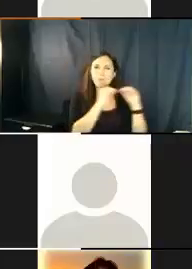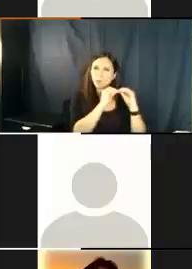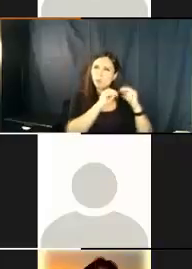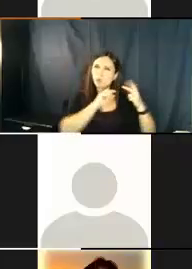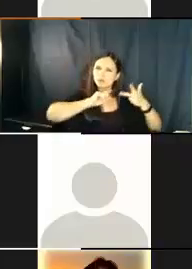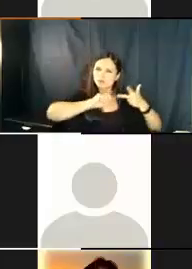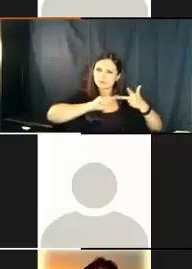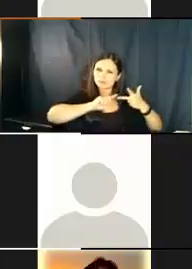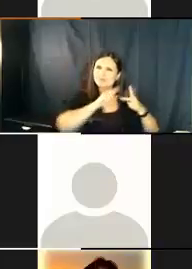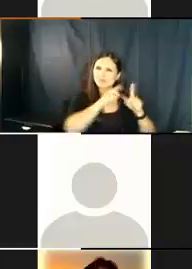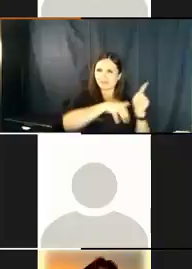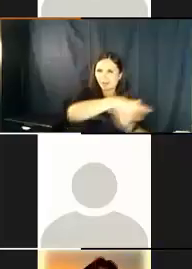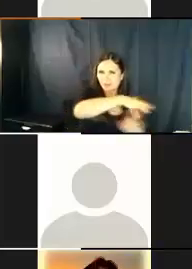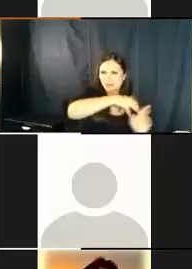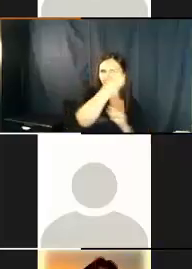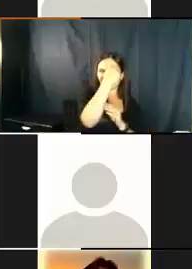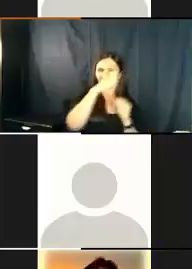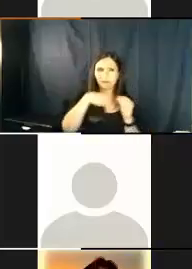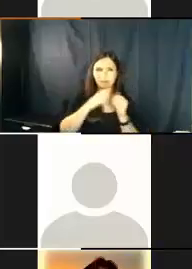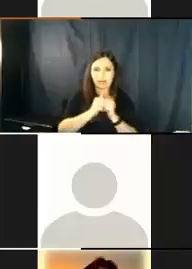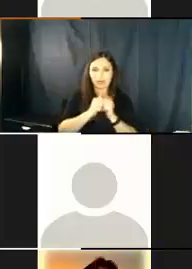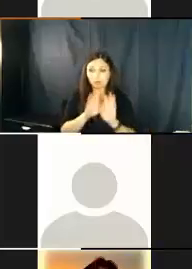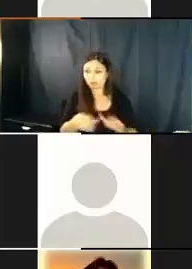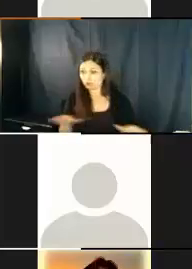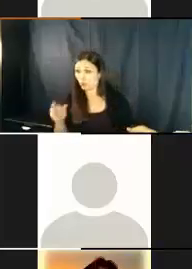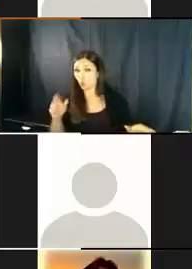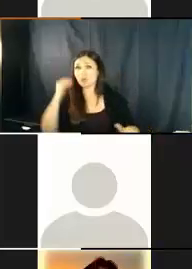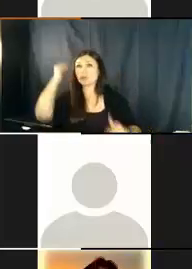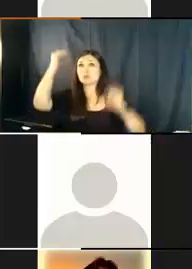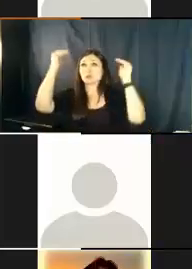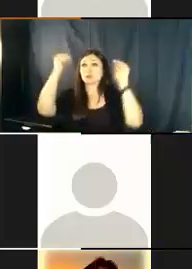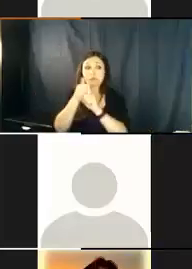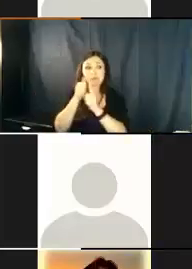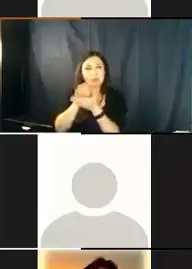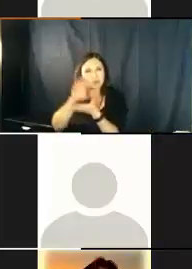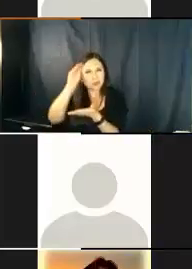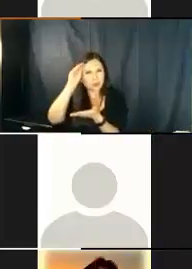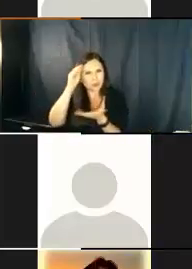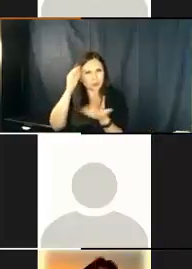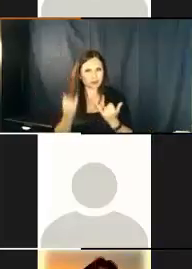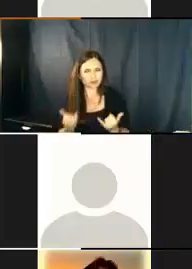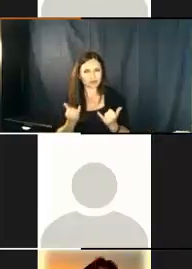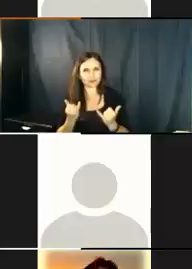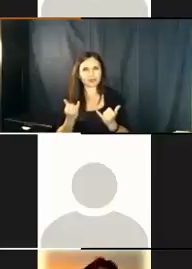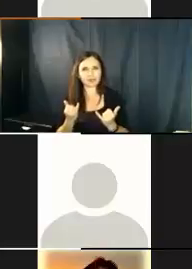so if you think about how kids and even adults learn things these days - if I want to figure